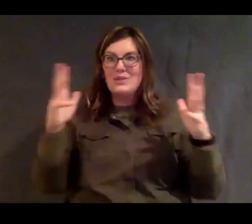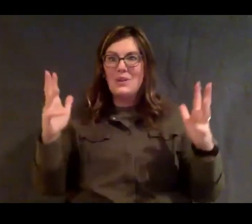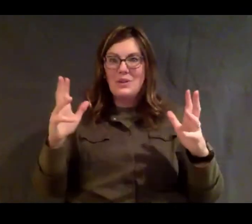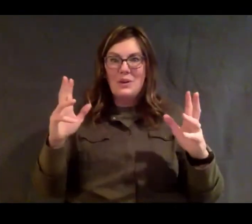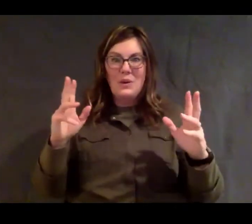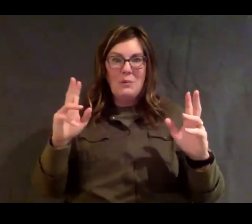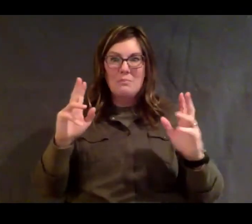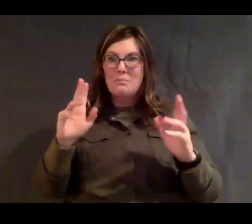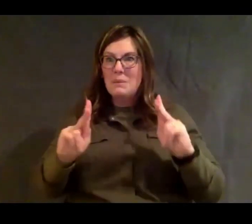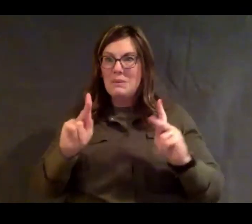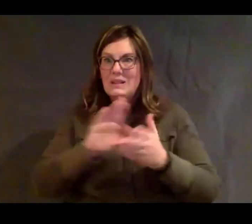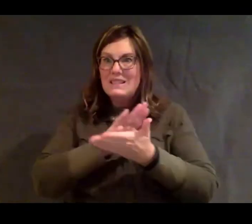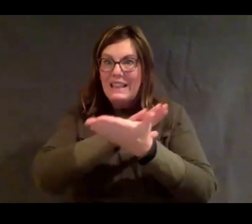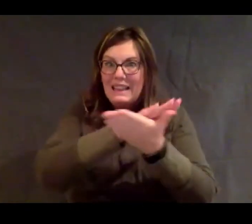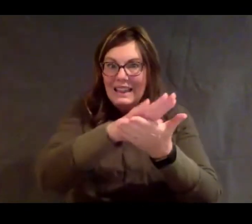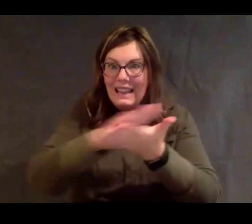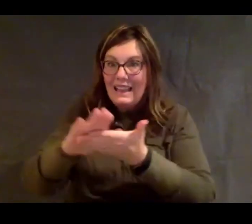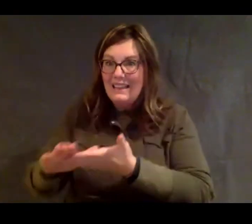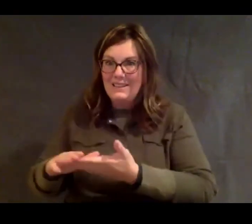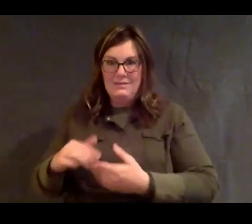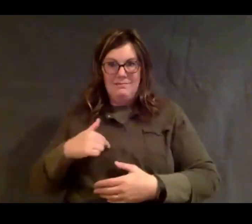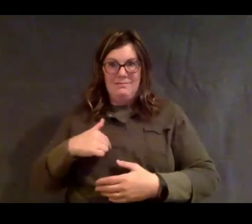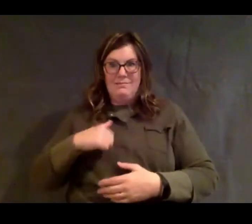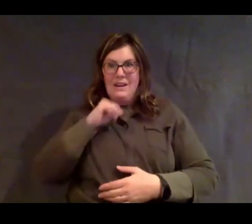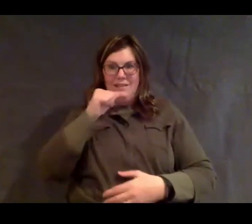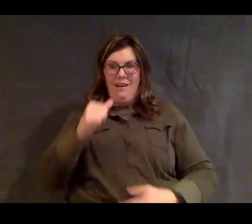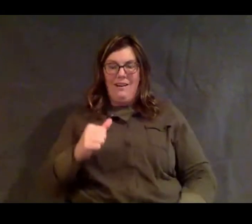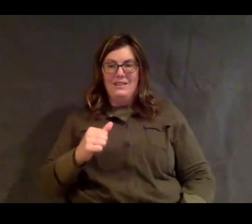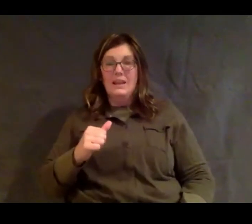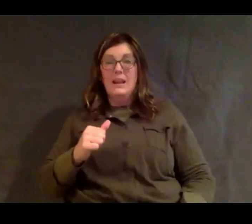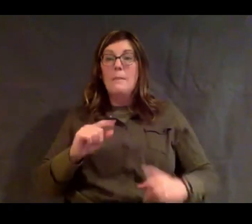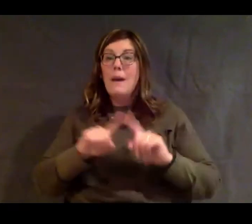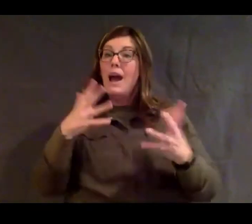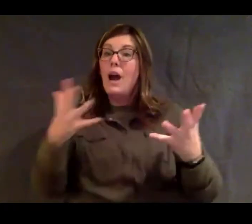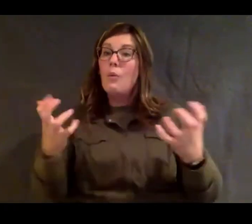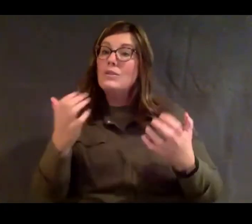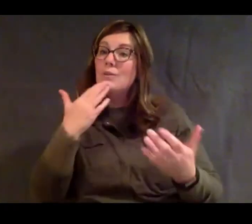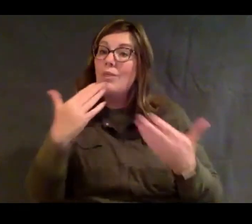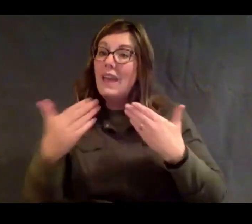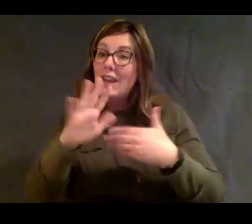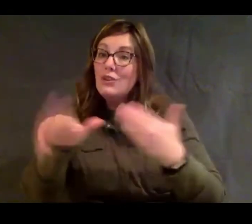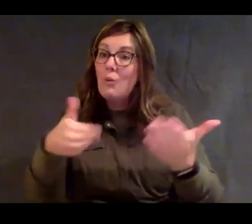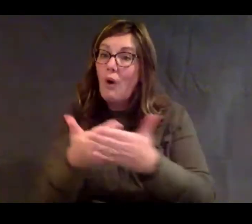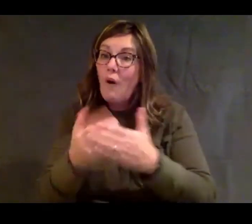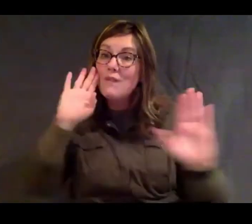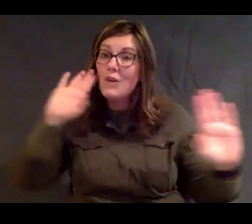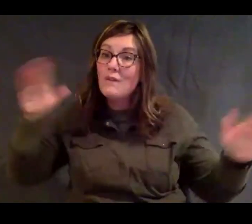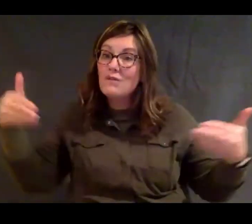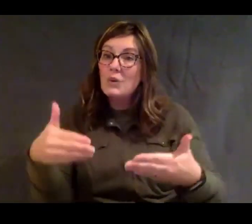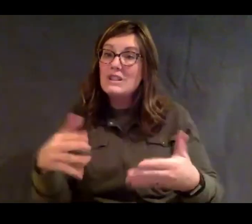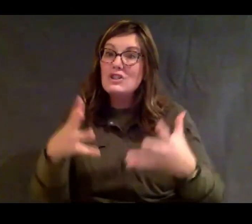mine is not but i just want to thank you all for focusing so much on diversity and for being active